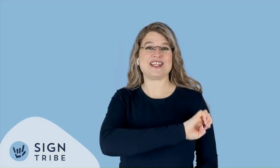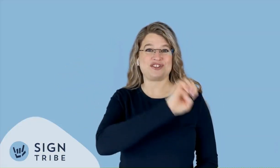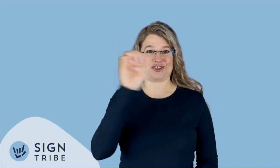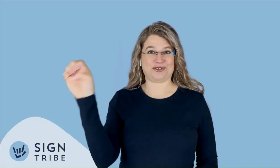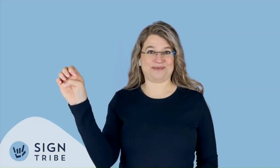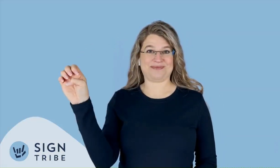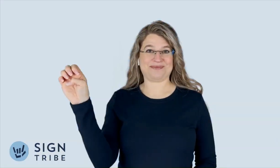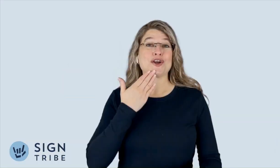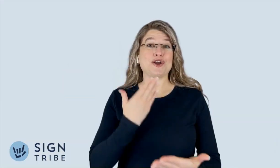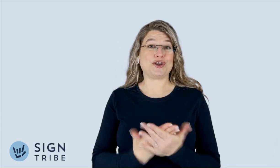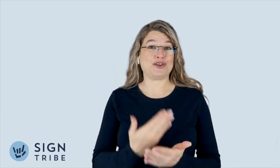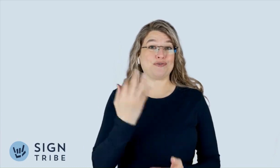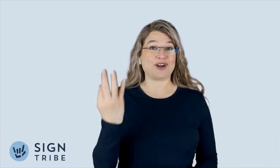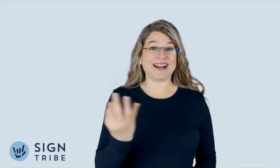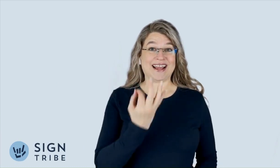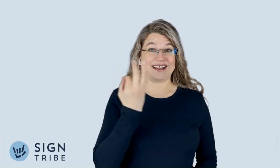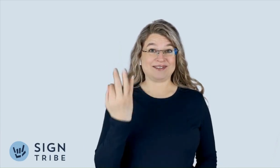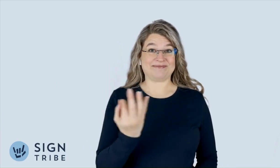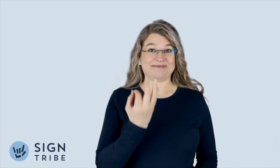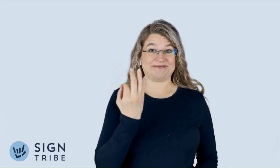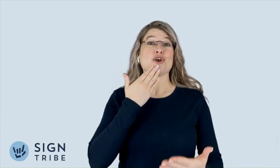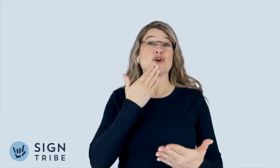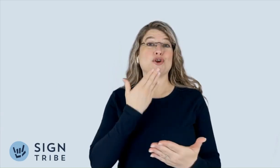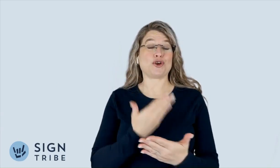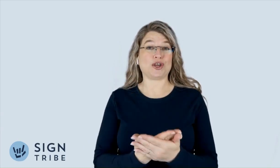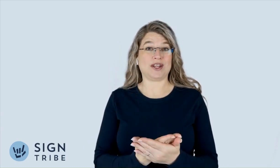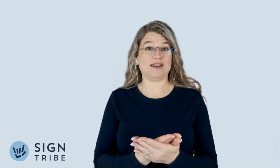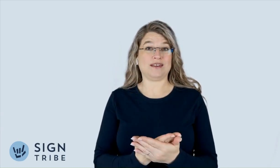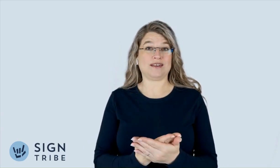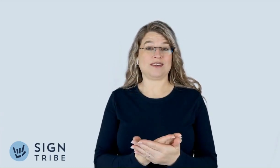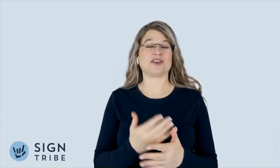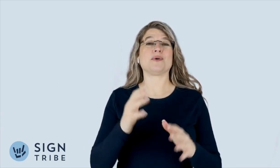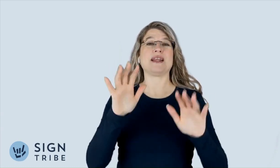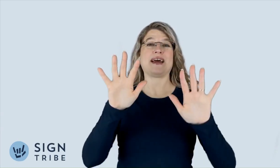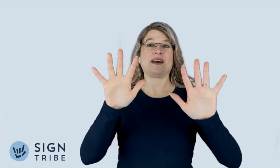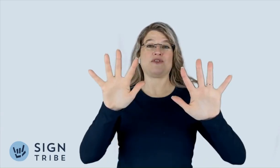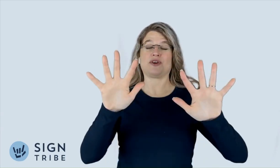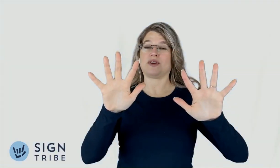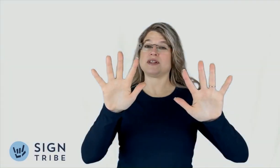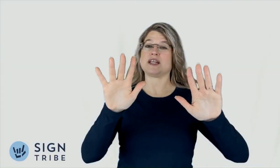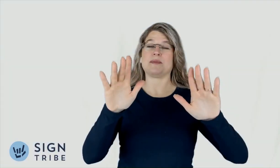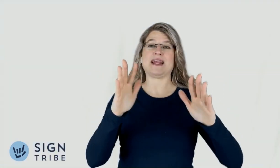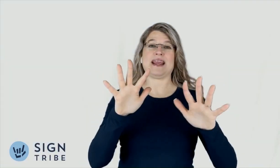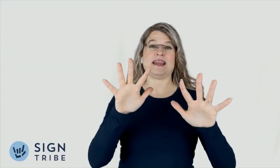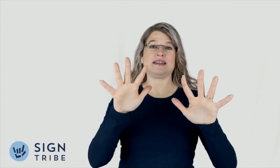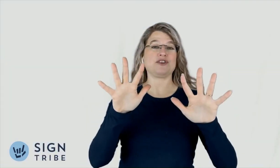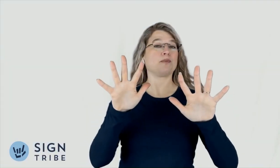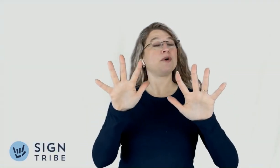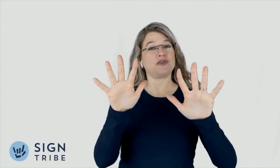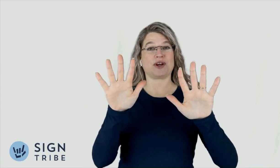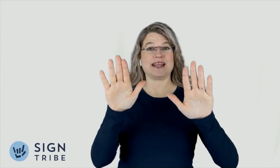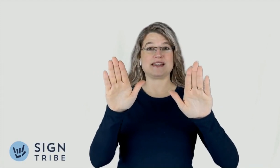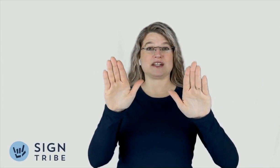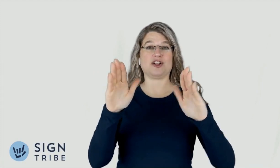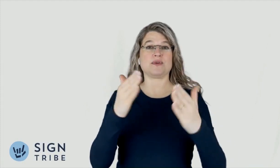Easter. Good Friday. Good. You're going to have your dominant hand, or both your hands, in closed